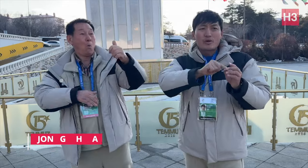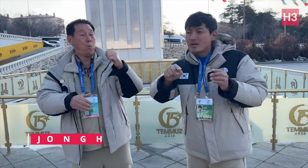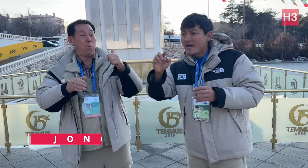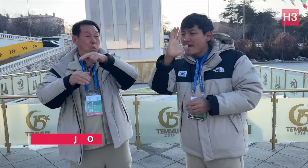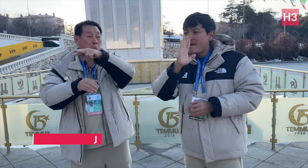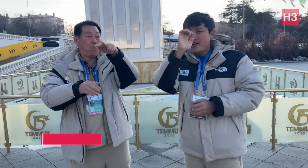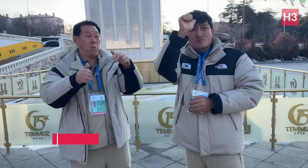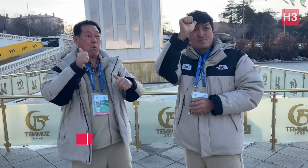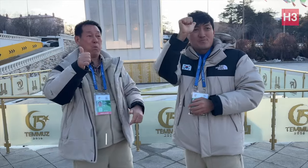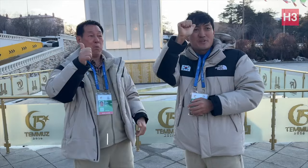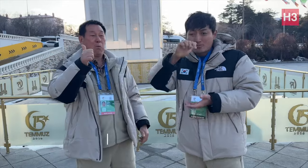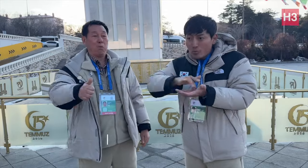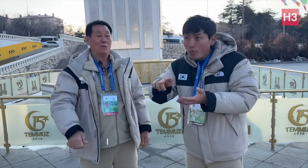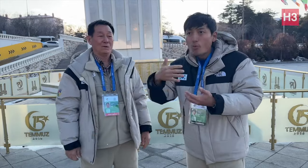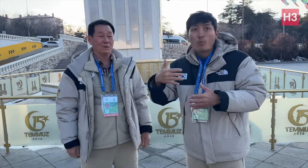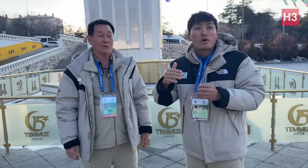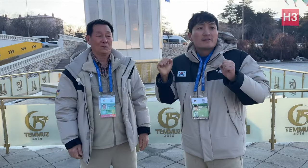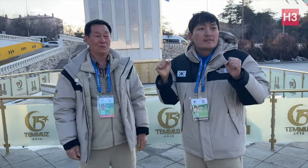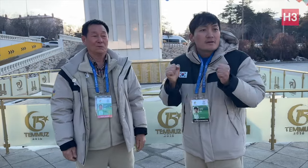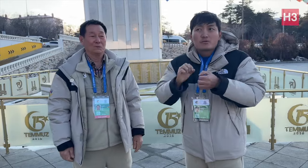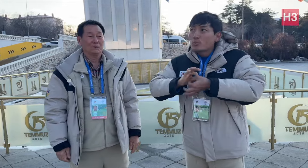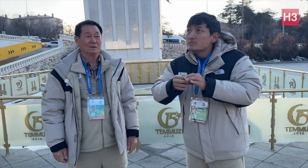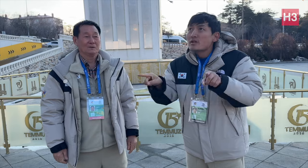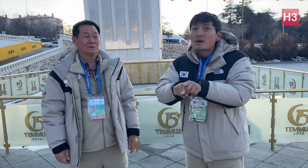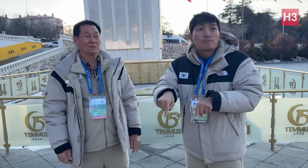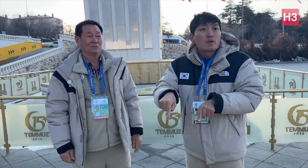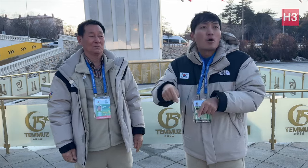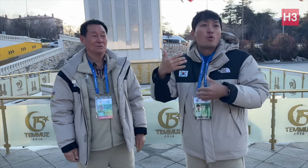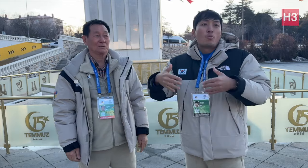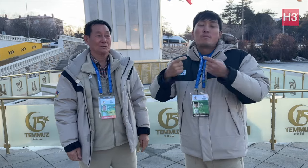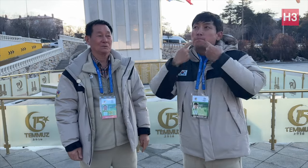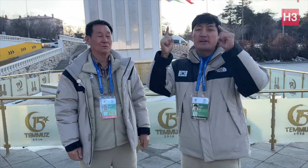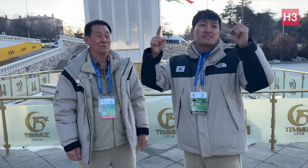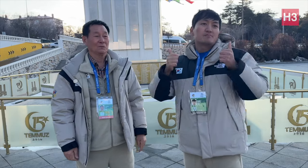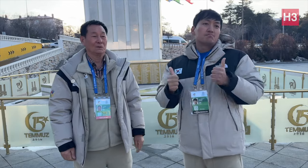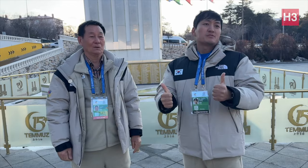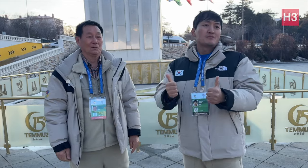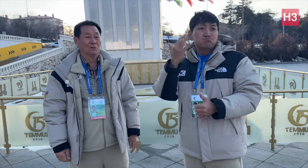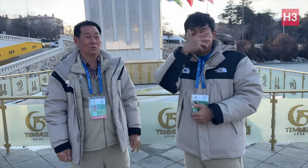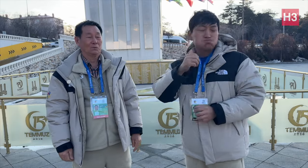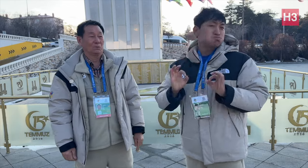and it has everything needed for the Winter Deaflympics! Quite a success and everything looks beautiful here.